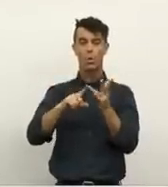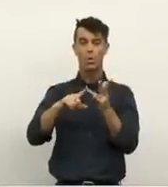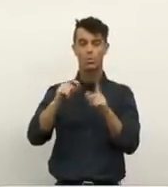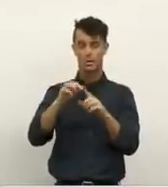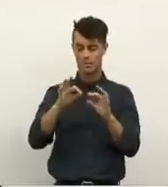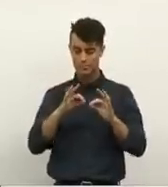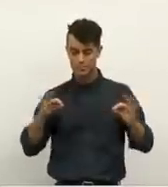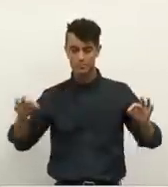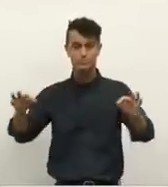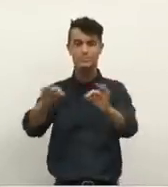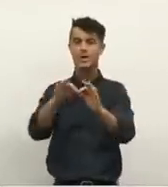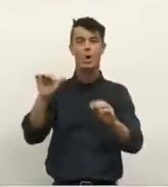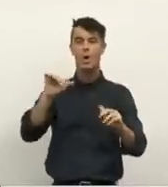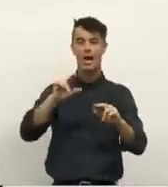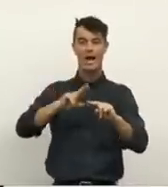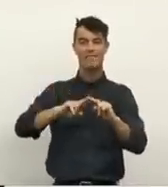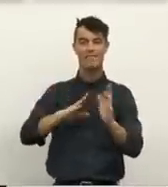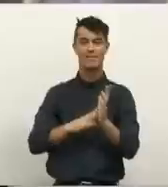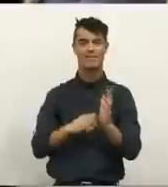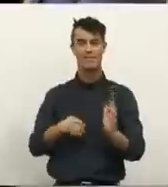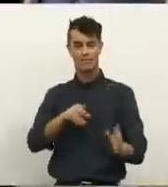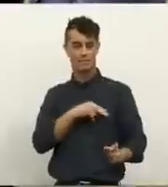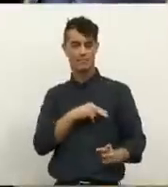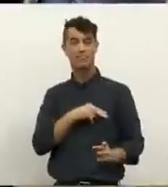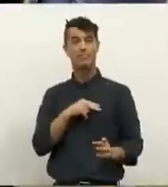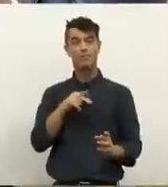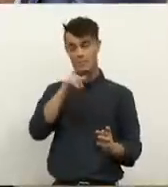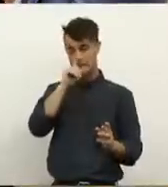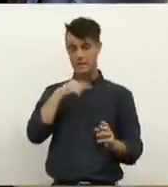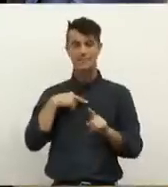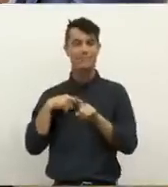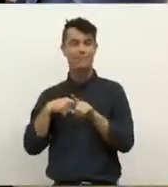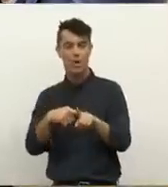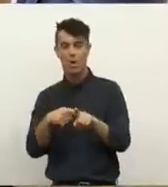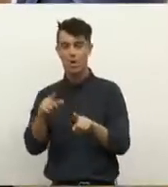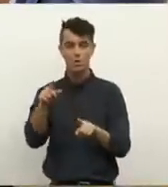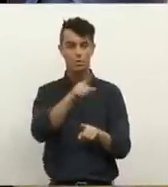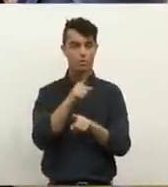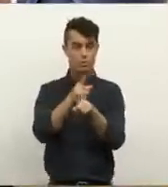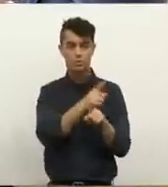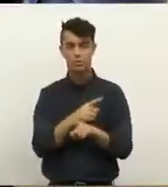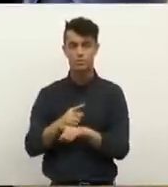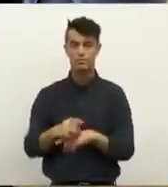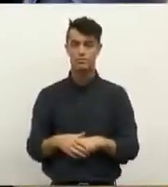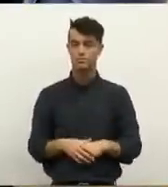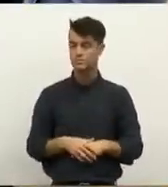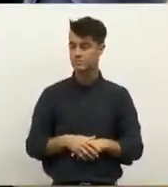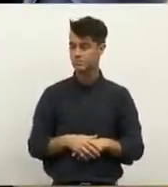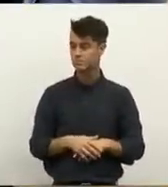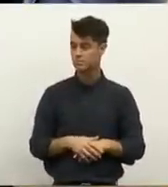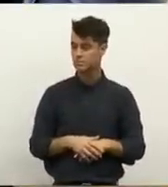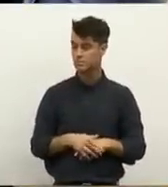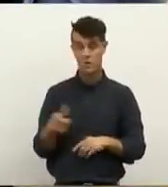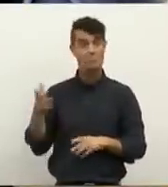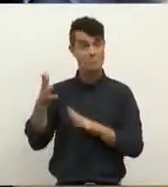in smaller group conversations. Fabulous. So tech AT is a very important part of your life as well.